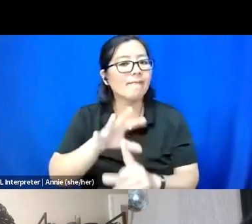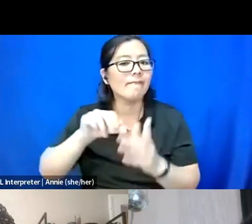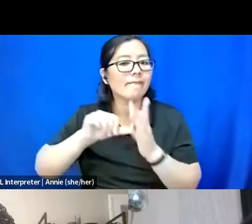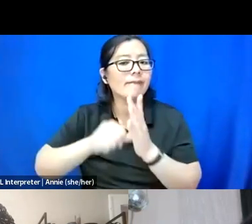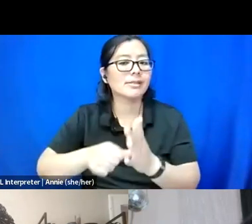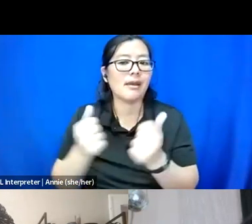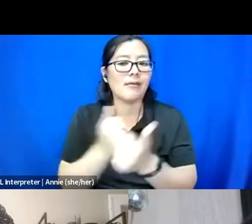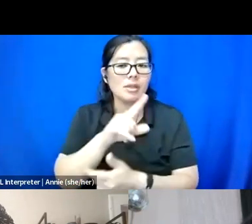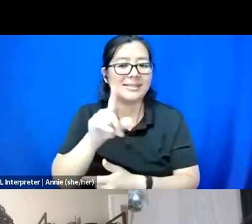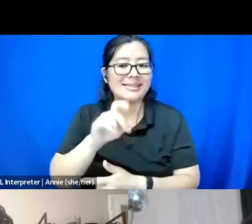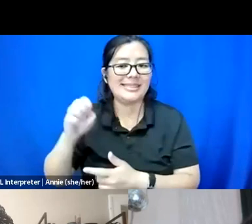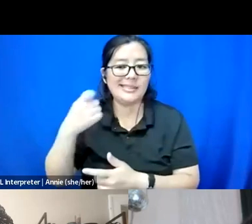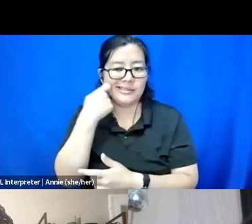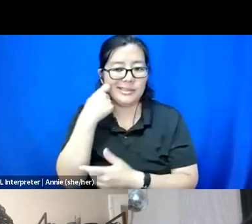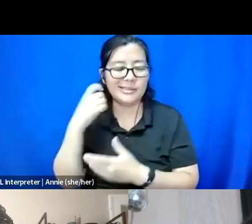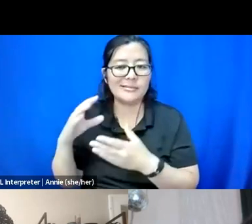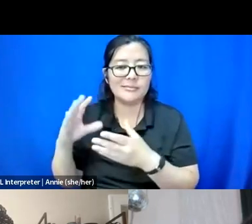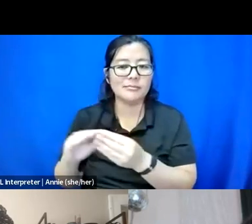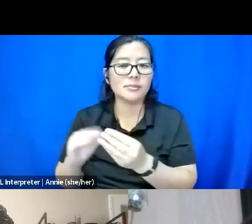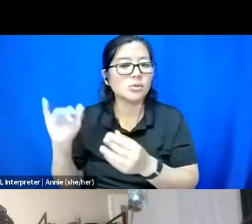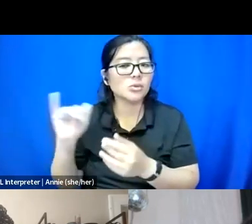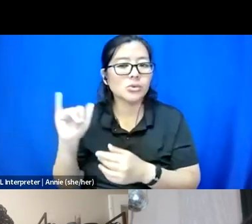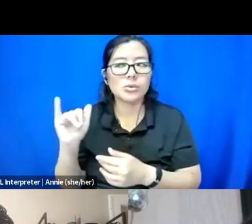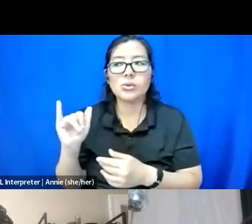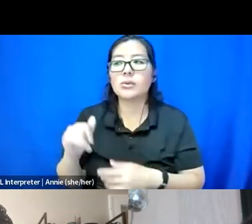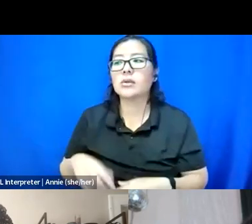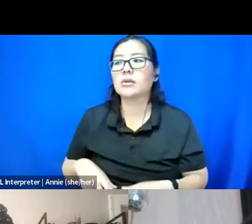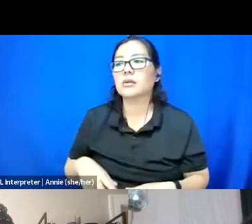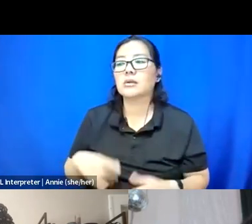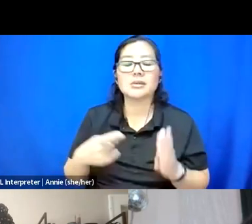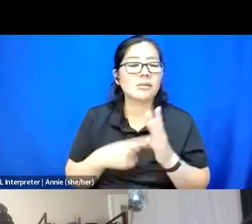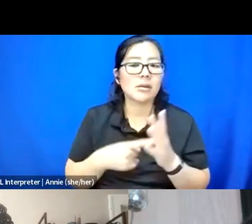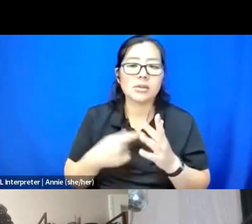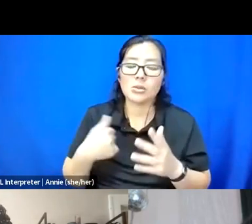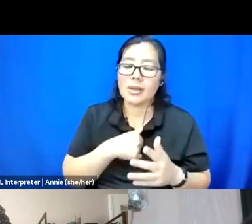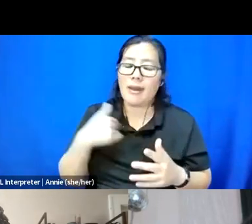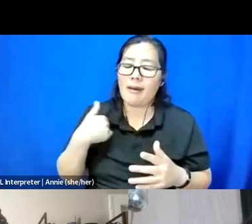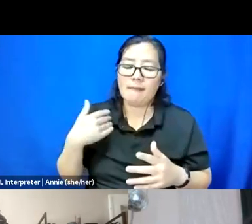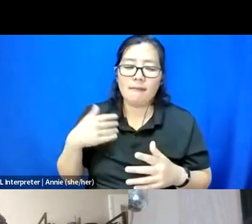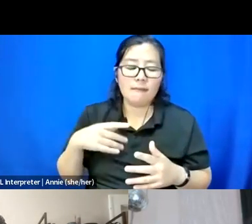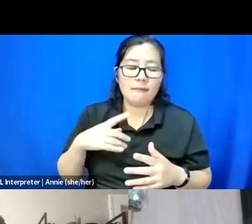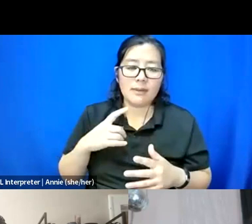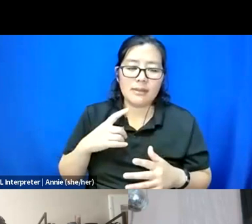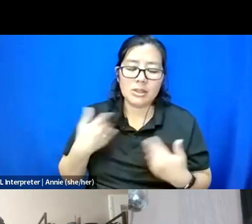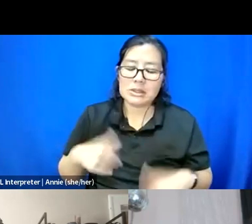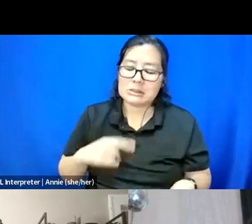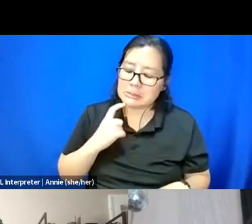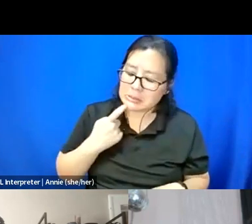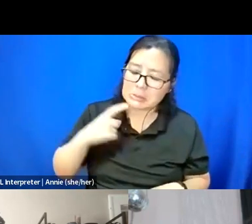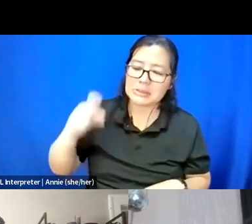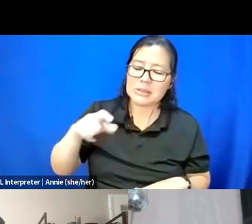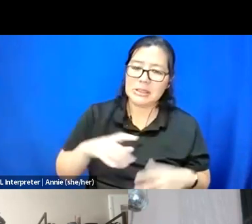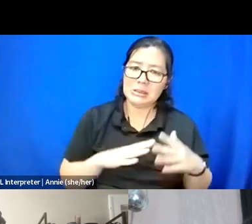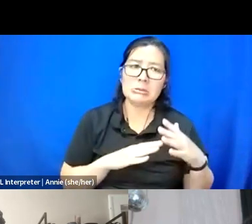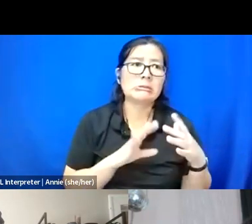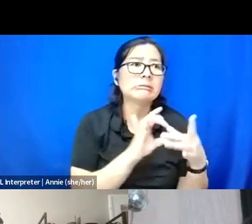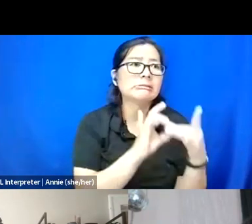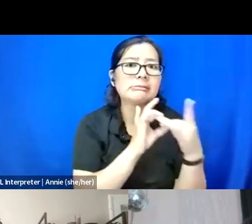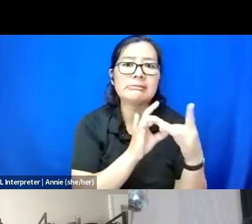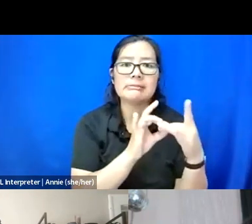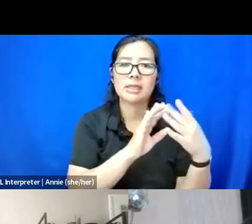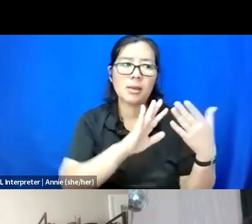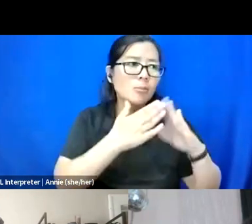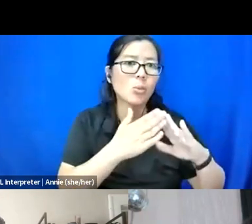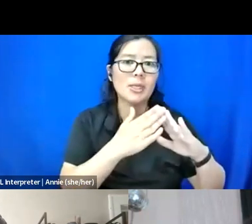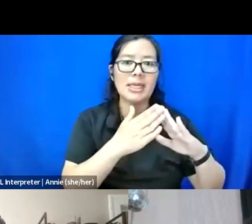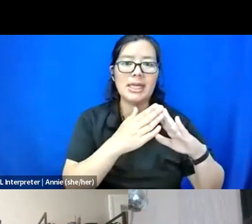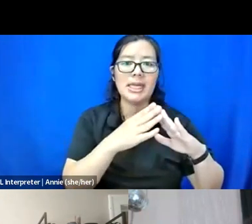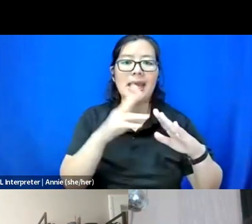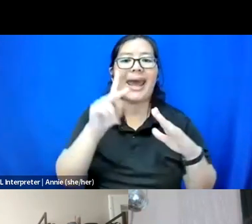is that sometimes we have this intense need to build community and kin laterally and that,